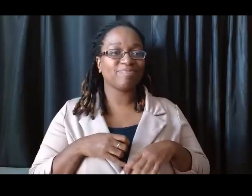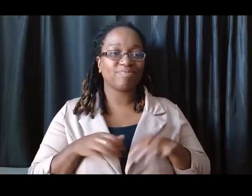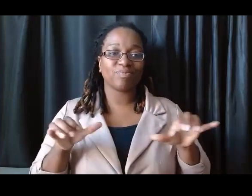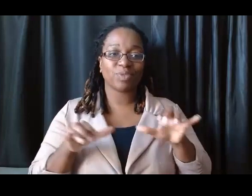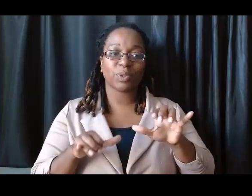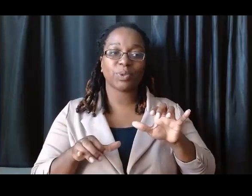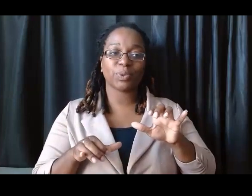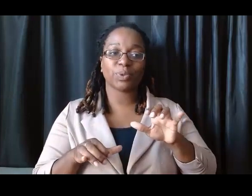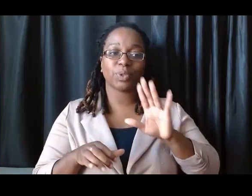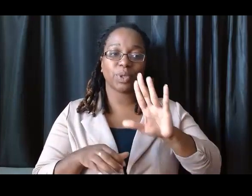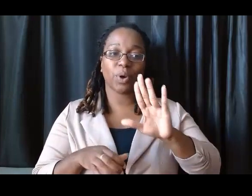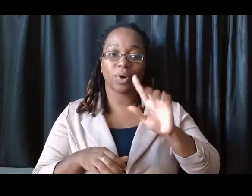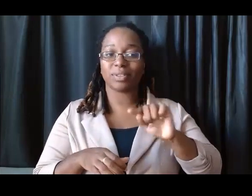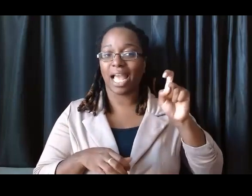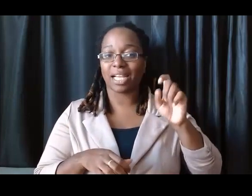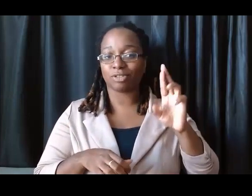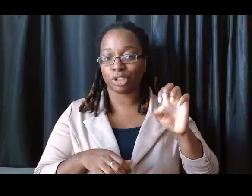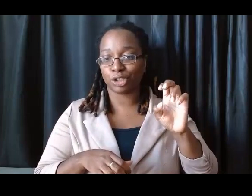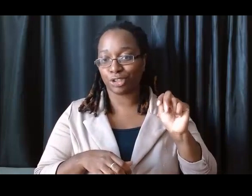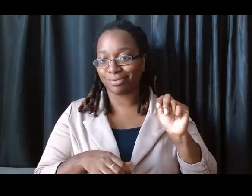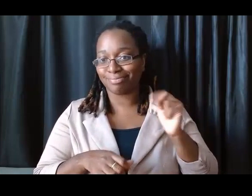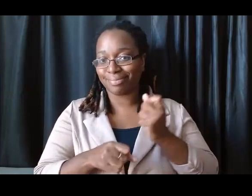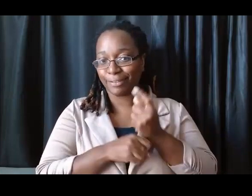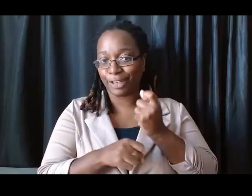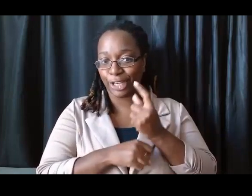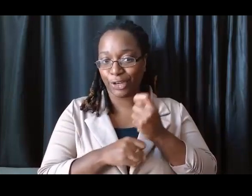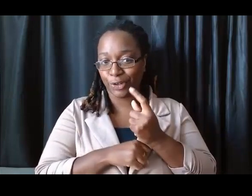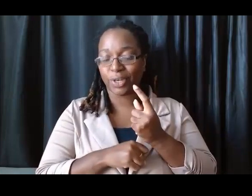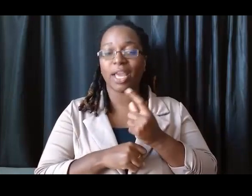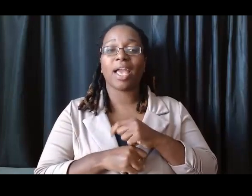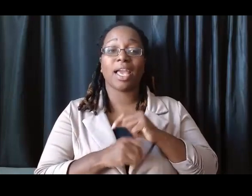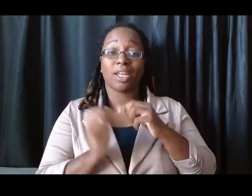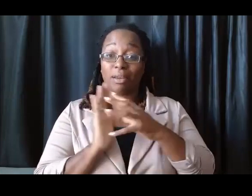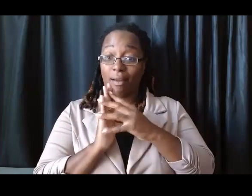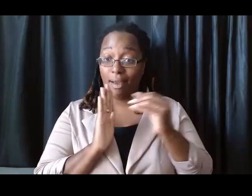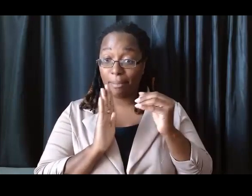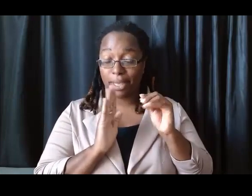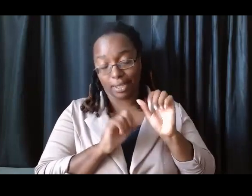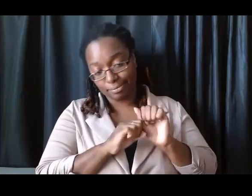tax return each year and submit a copy of that to social security. We talked about that quite